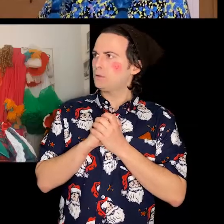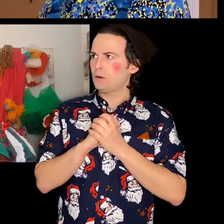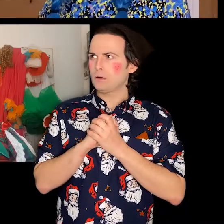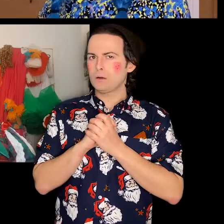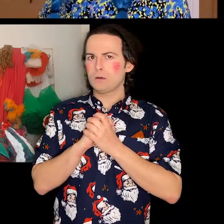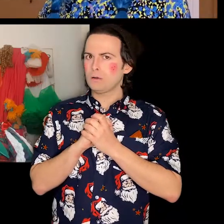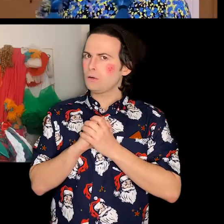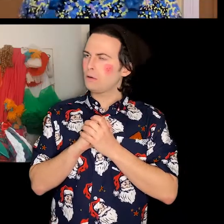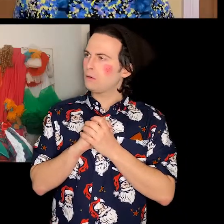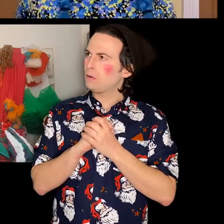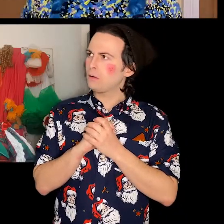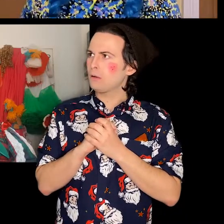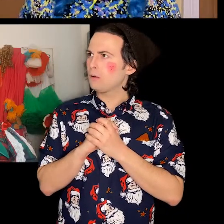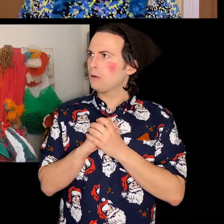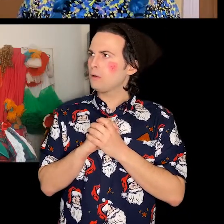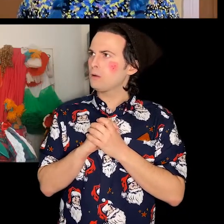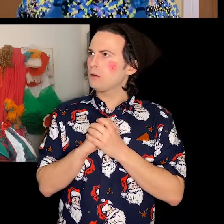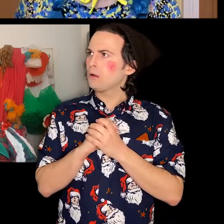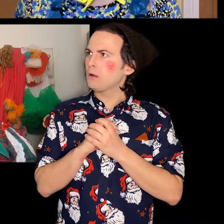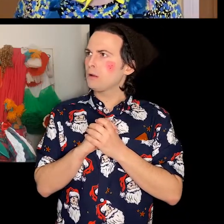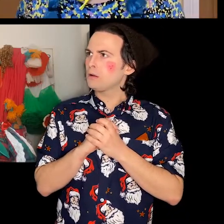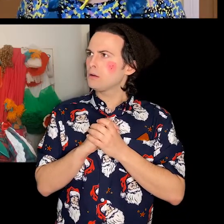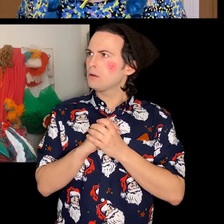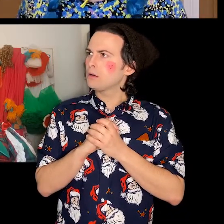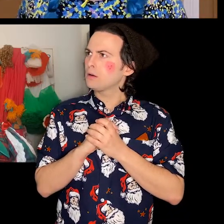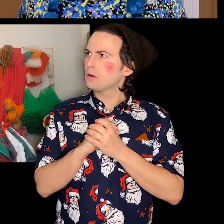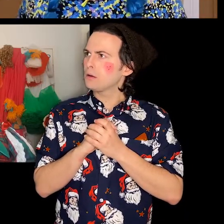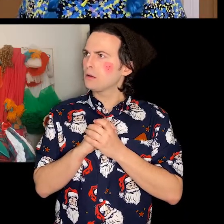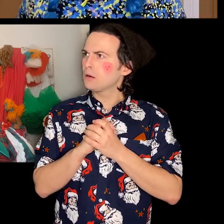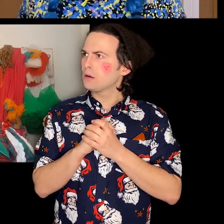Wind – It’s Wind! Carina – Aye, I know it’s wind, we can